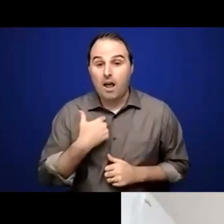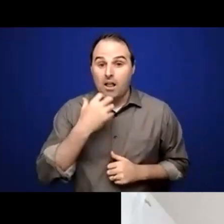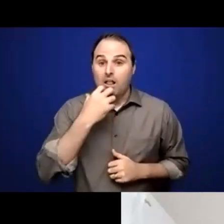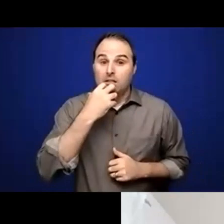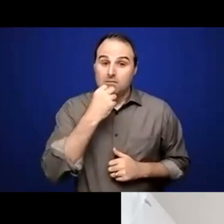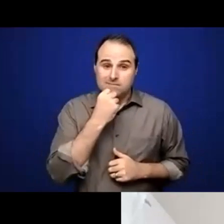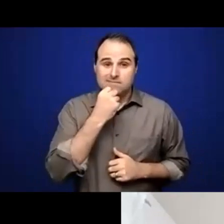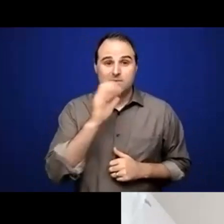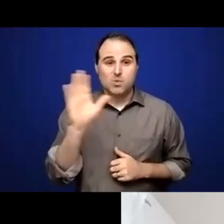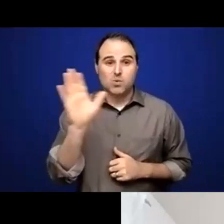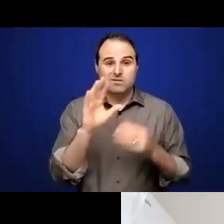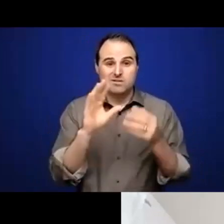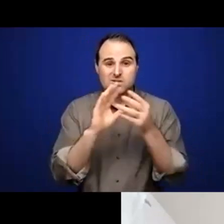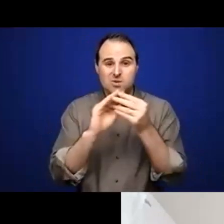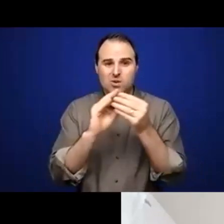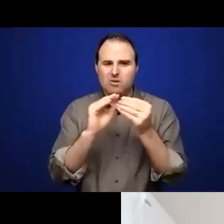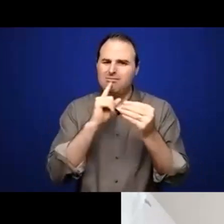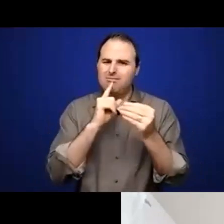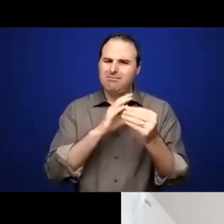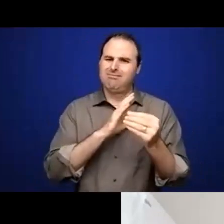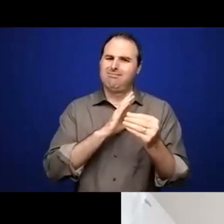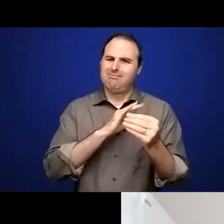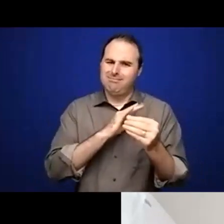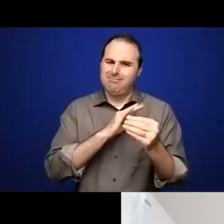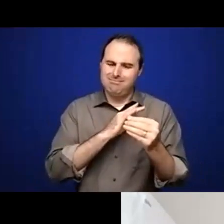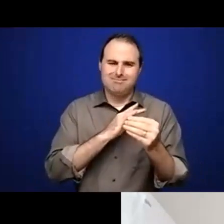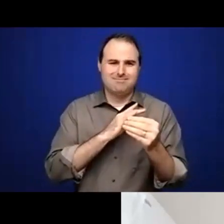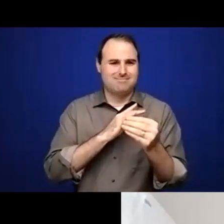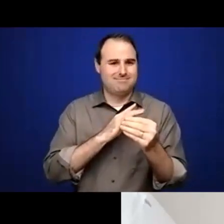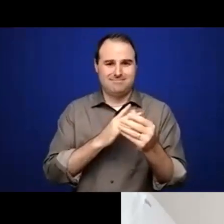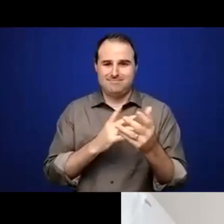were, because over the course of this week, we've heard a lot about stakeholder